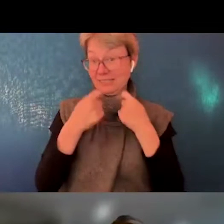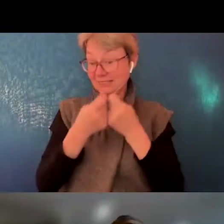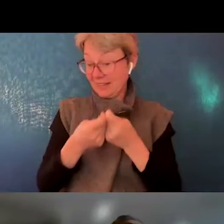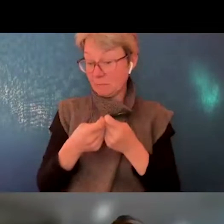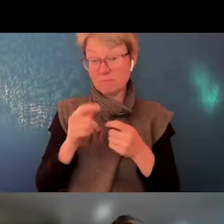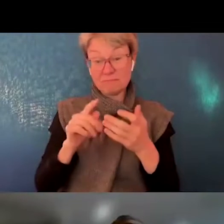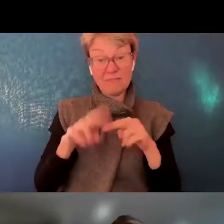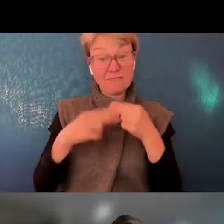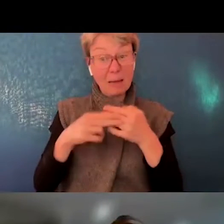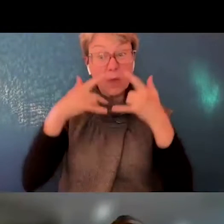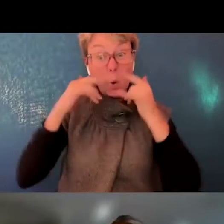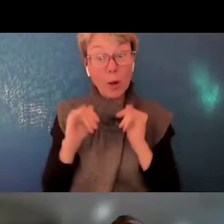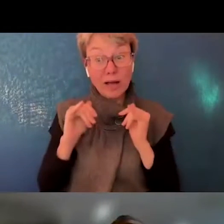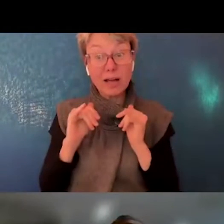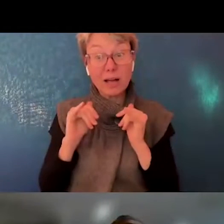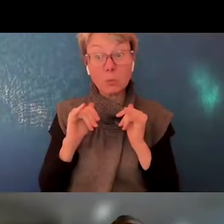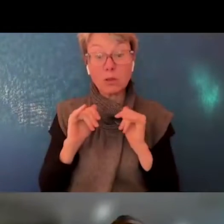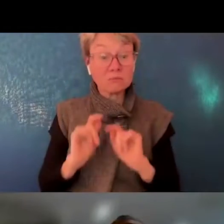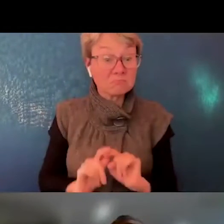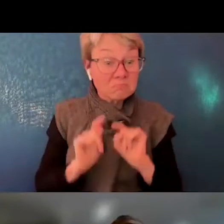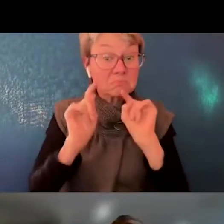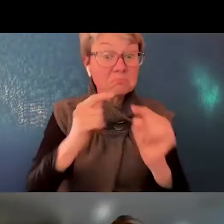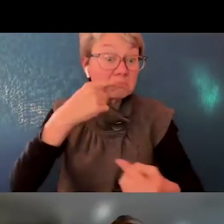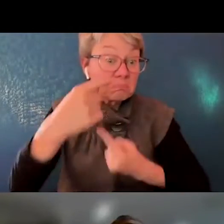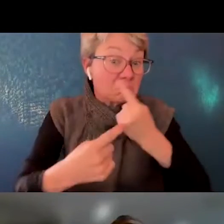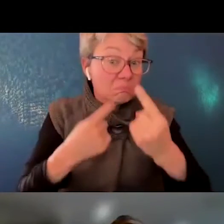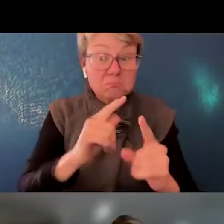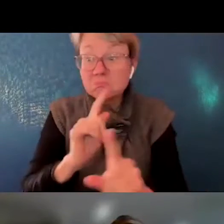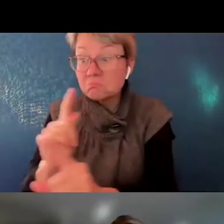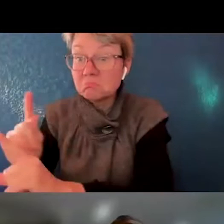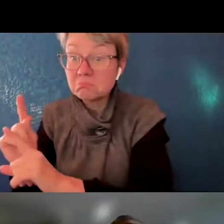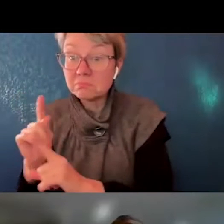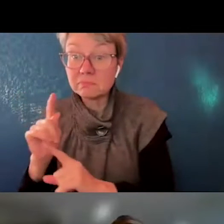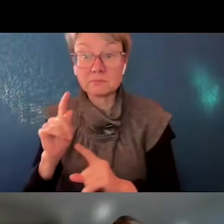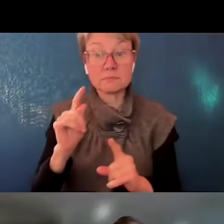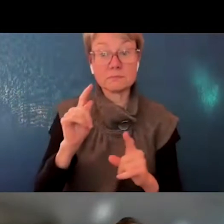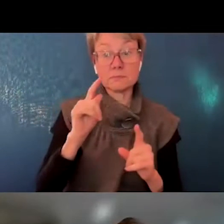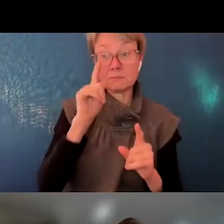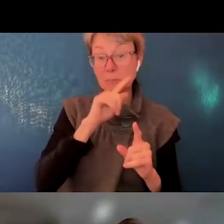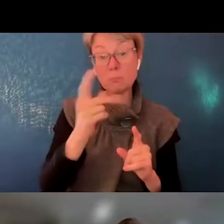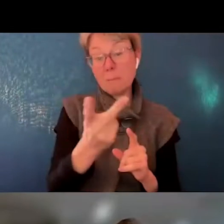out to locations as well and provide family law advice to people going through separation divorce